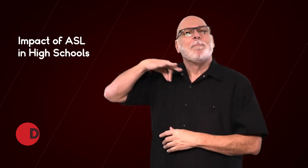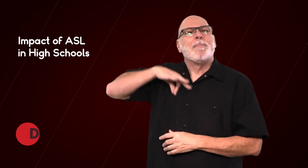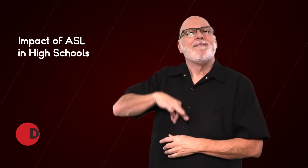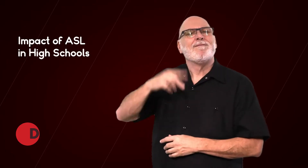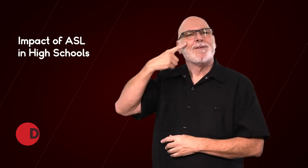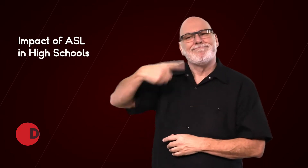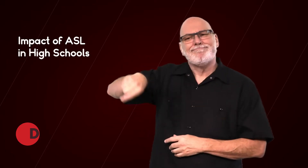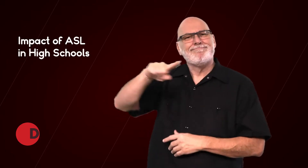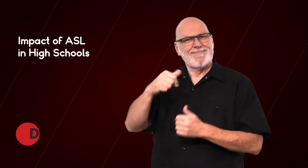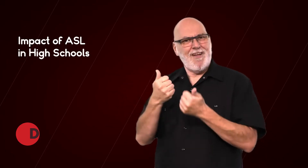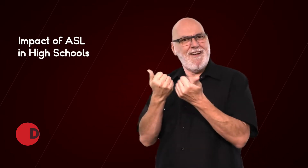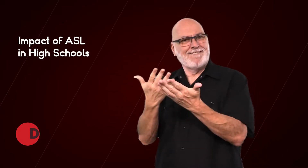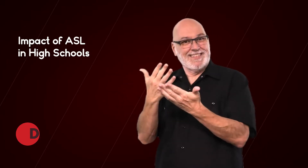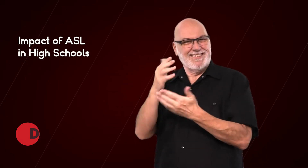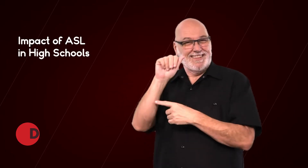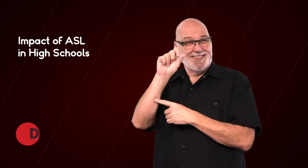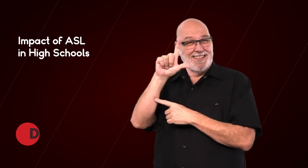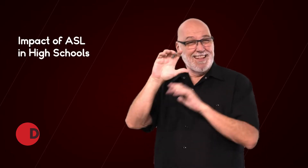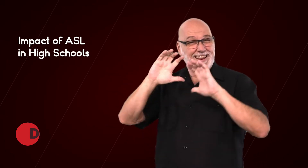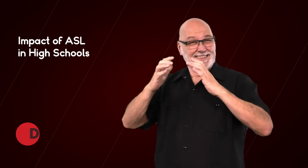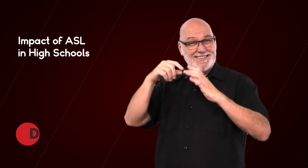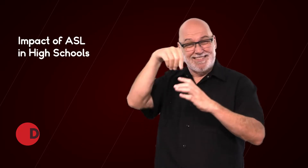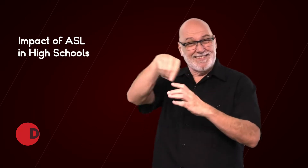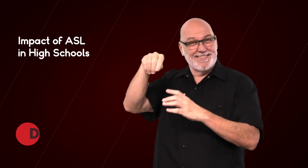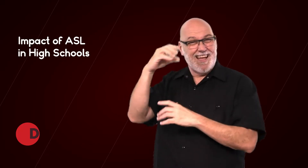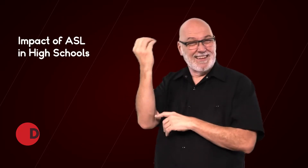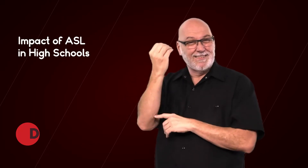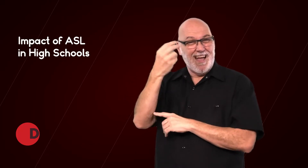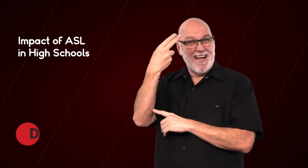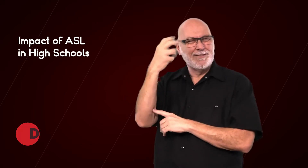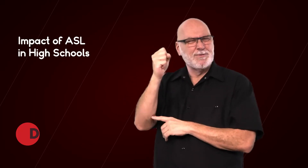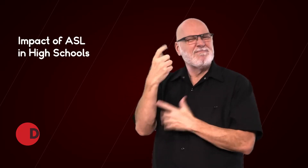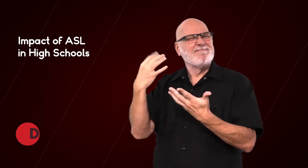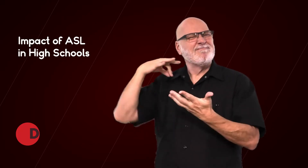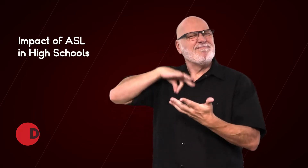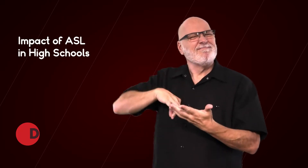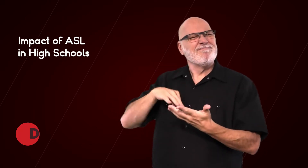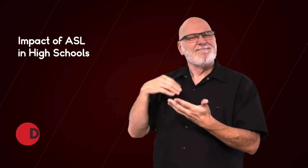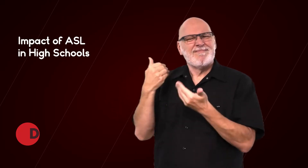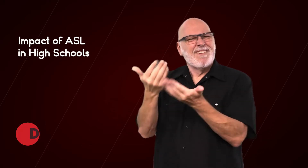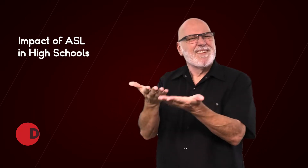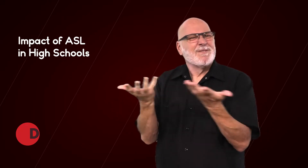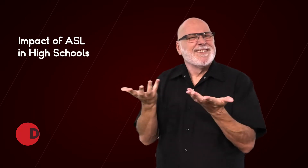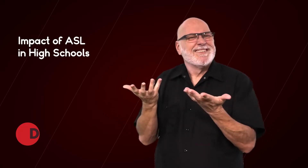[Anselmo]: What’s the benefit of offering ASL classes in Ontario high schools?